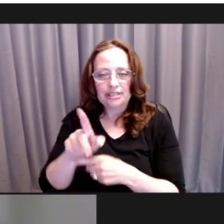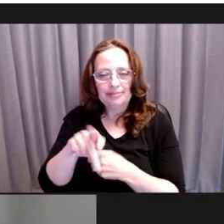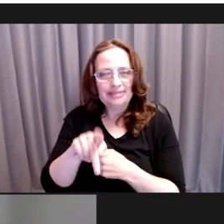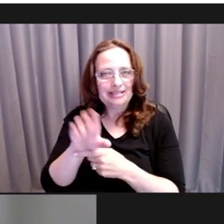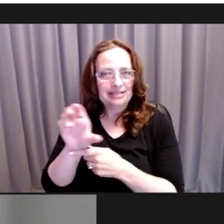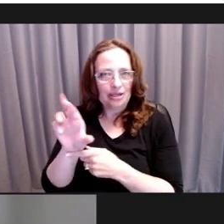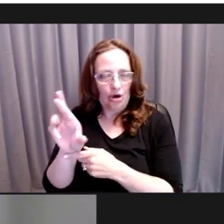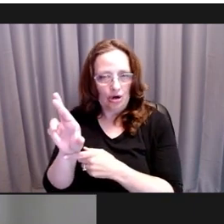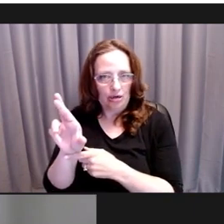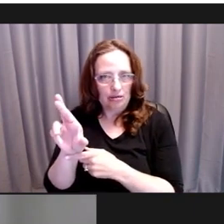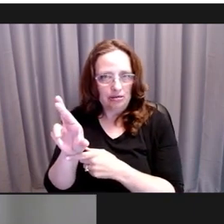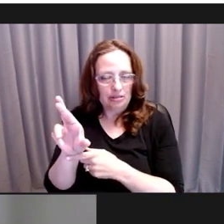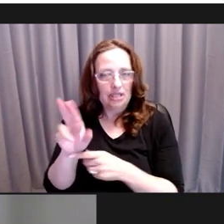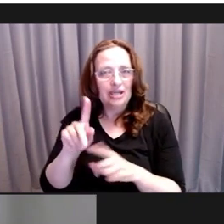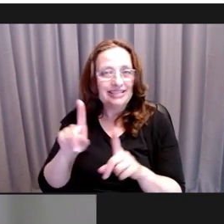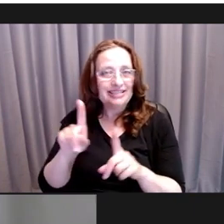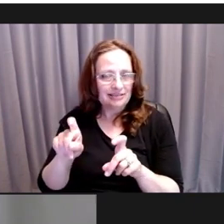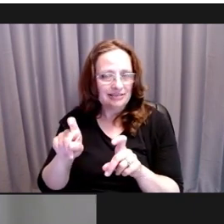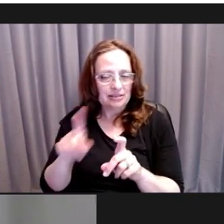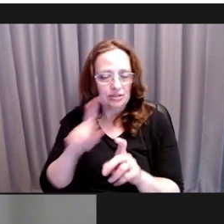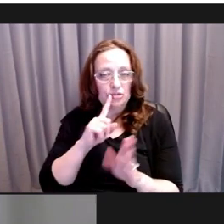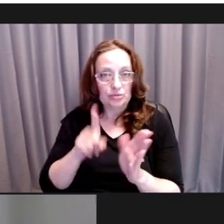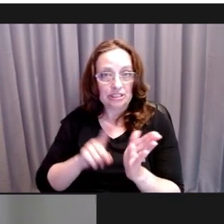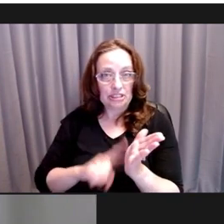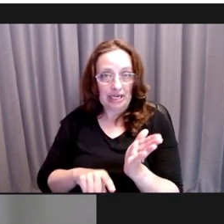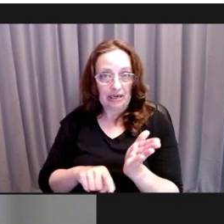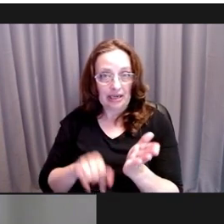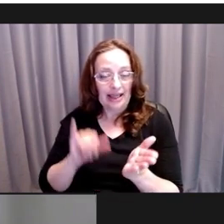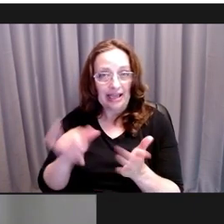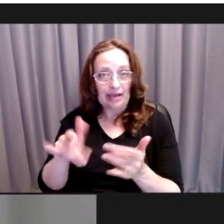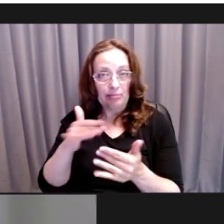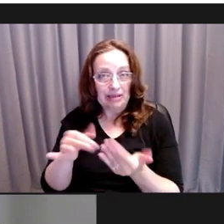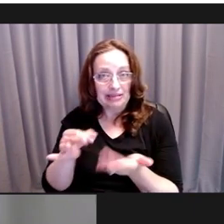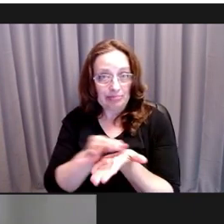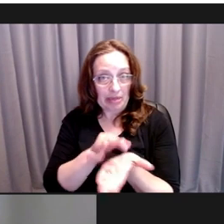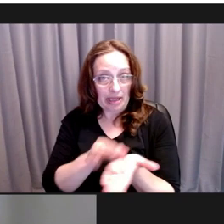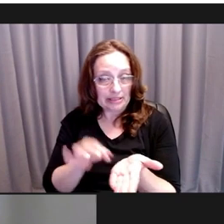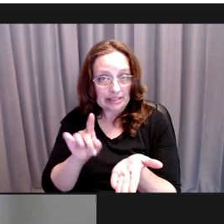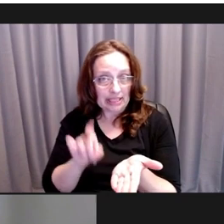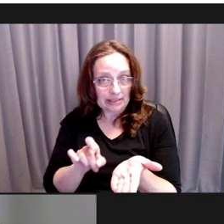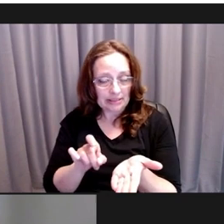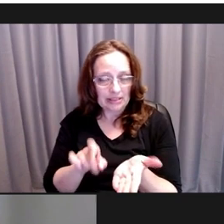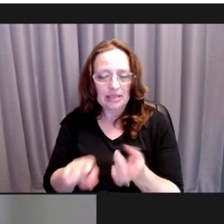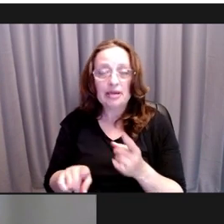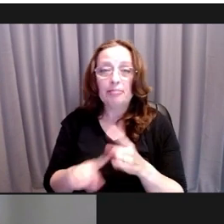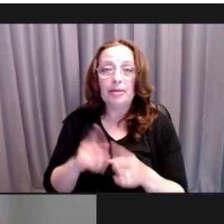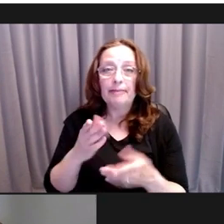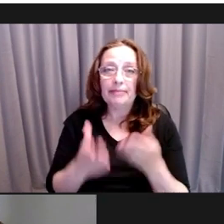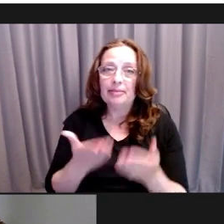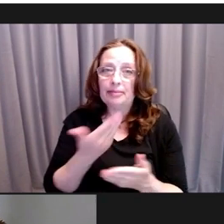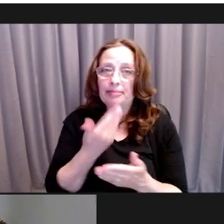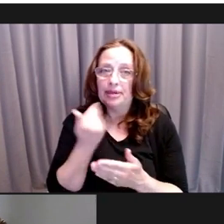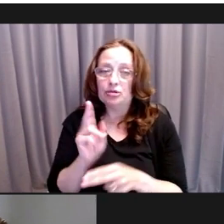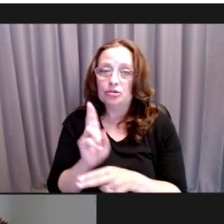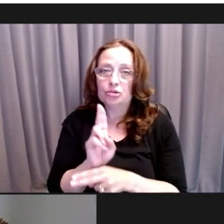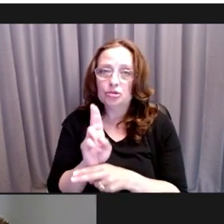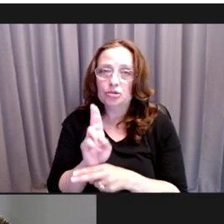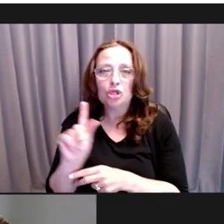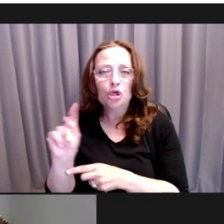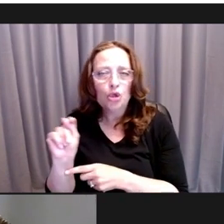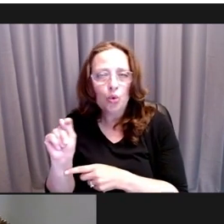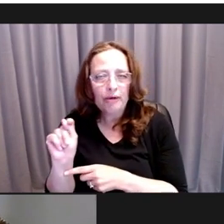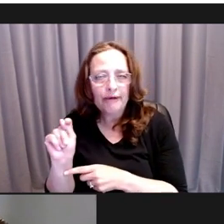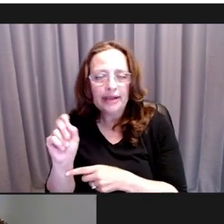it is... Unfortunately not nearly as high as if you had the urine or saliva from a newborn child.